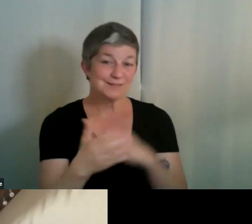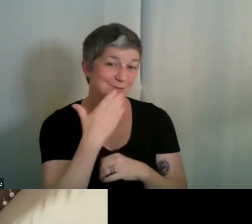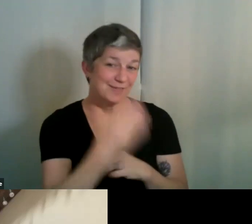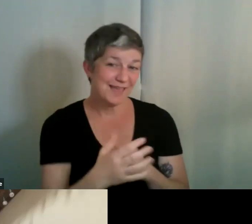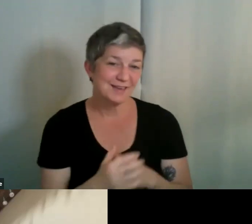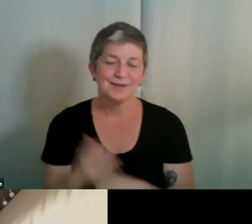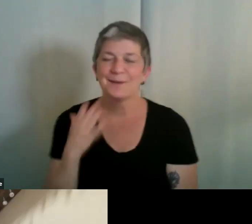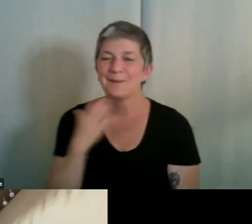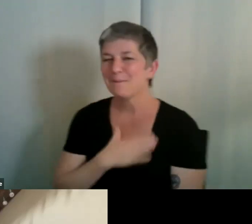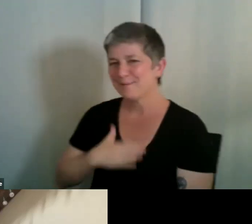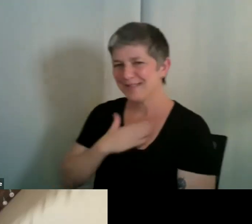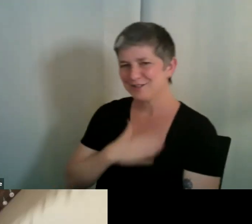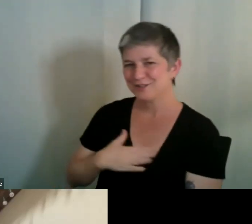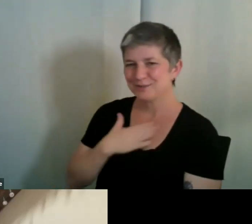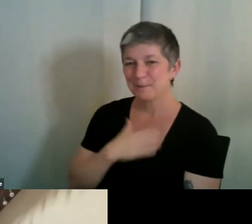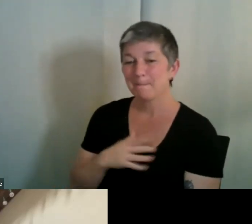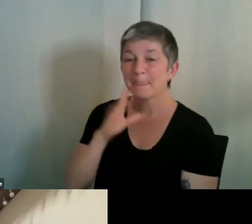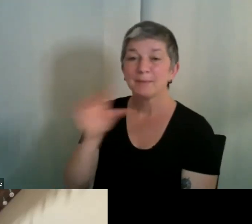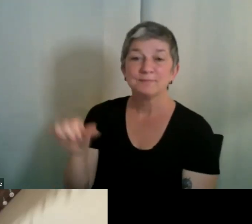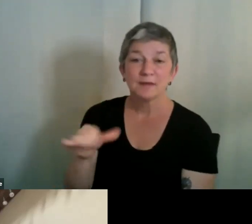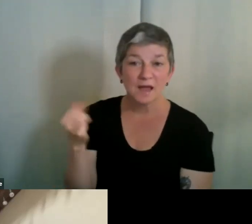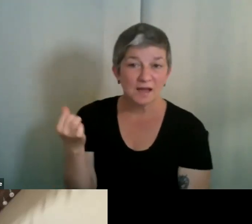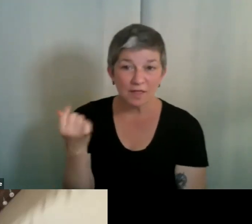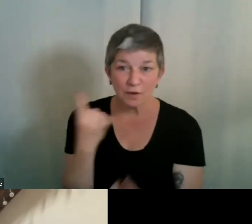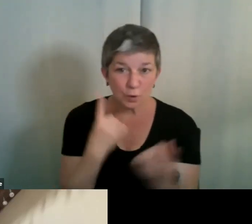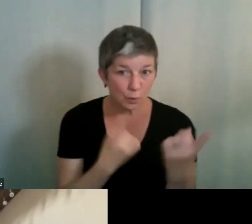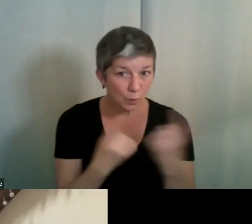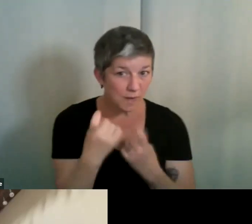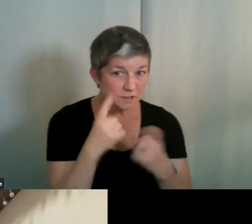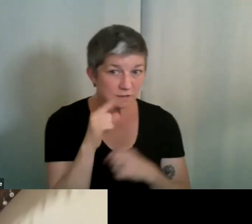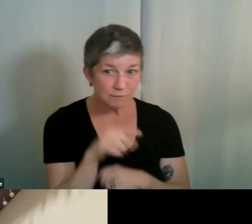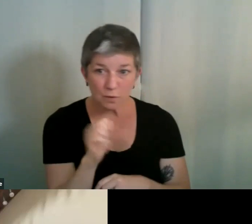pleasure. Are there any other questions for Stacy, while she's